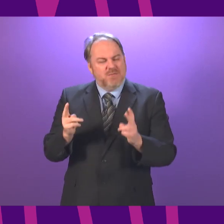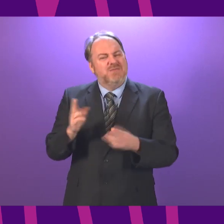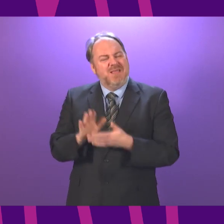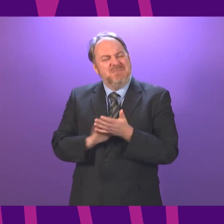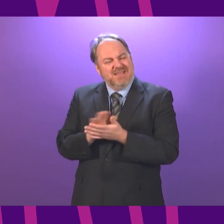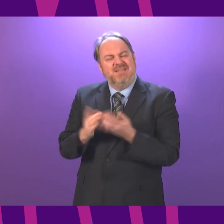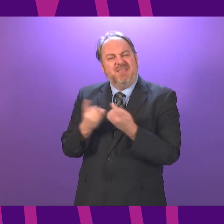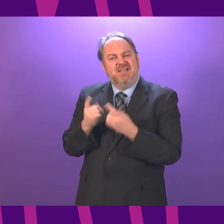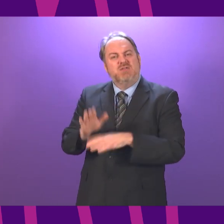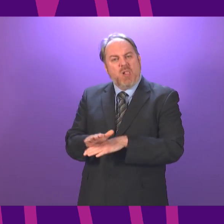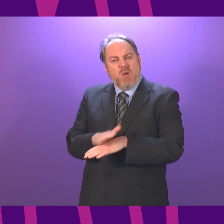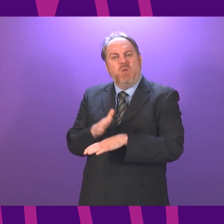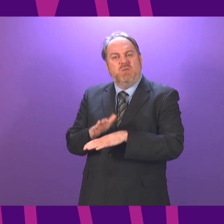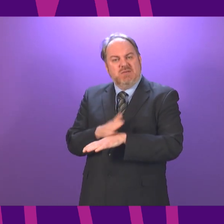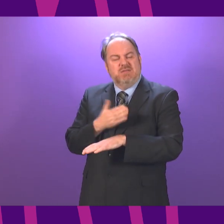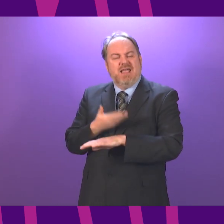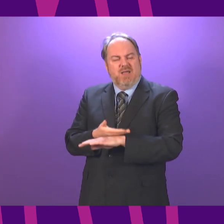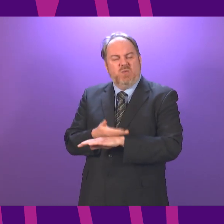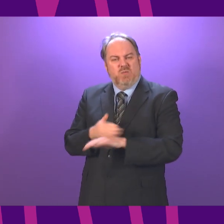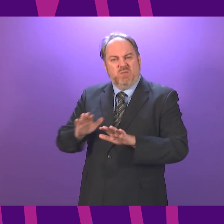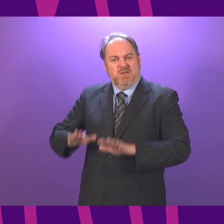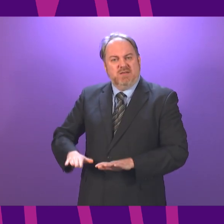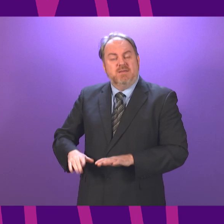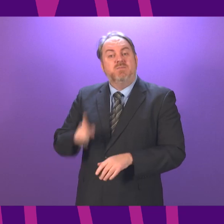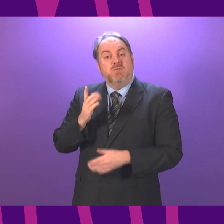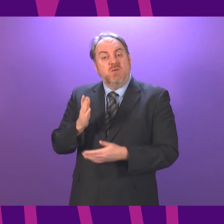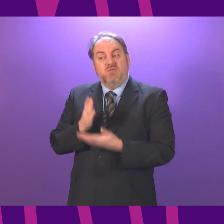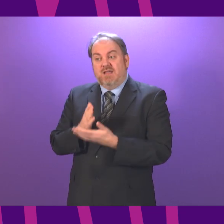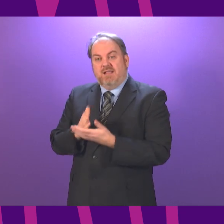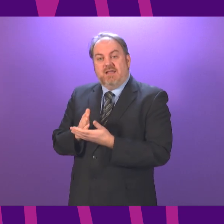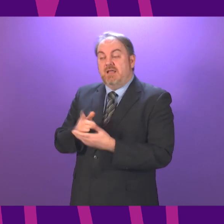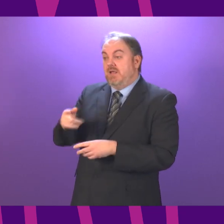It is the case that when we focus on care homes we do not do as many vaccinations, because it